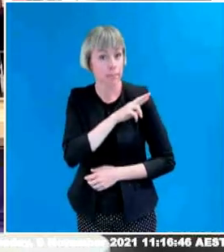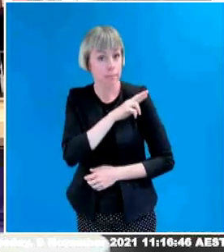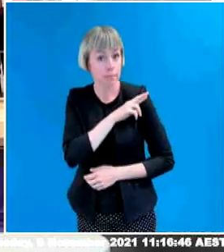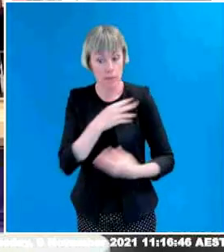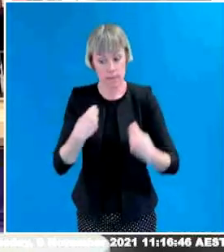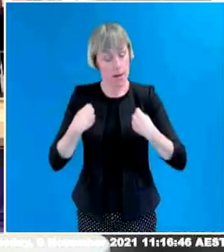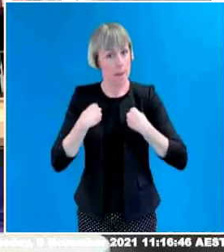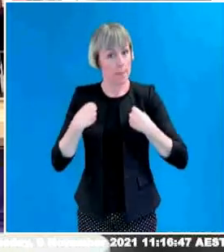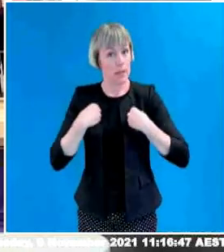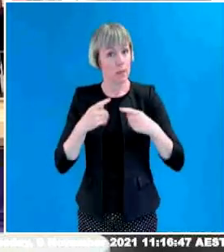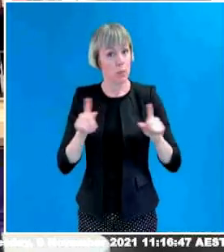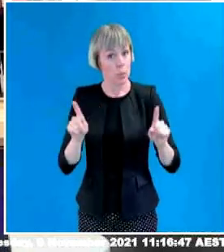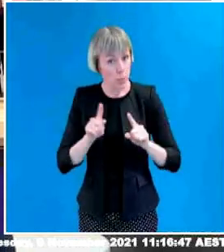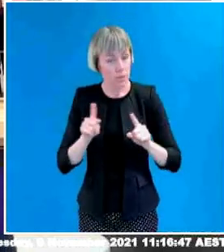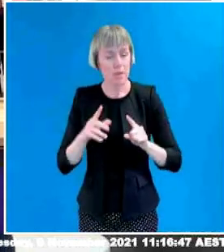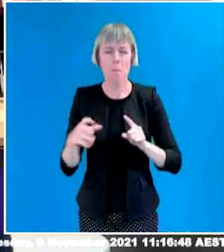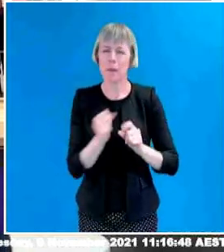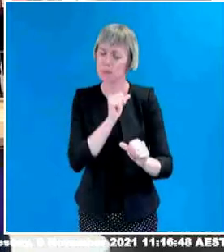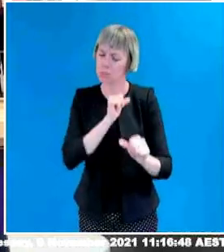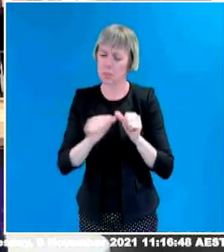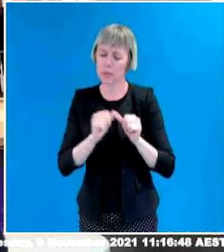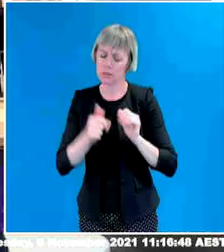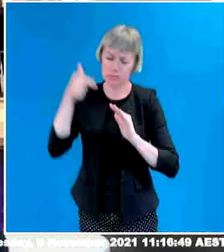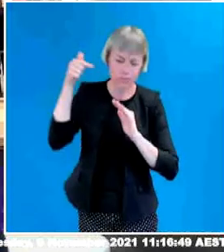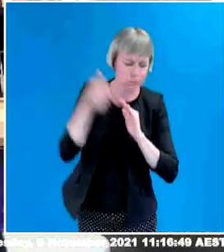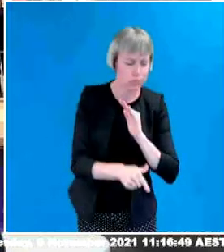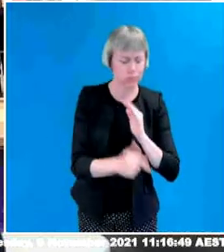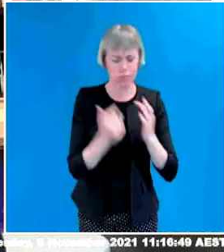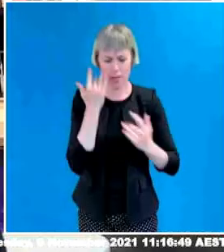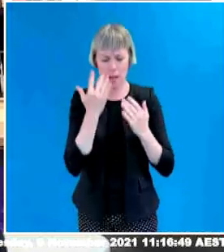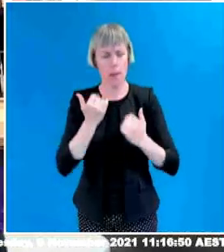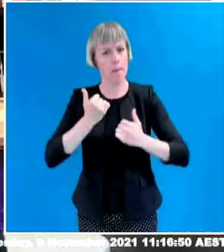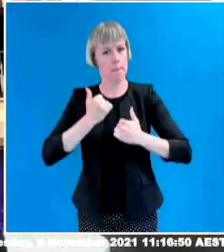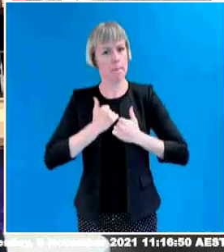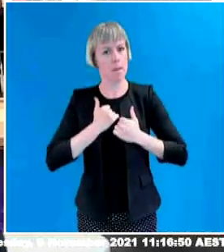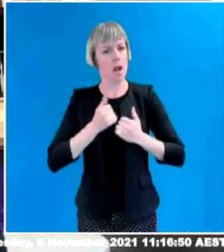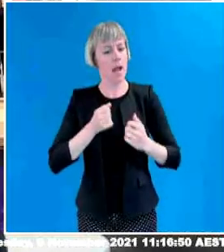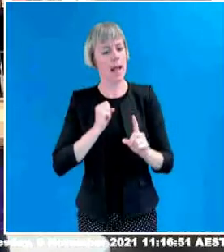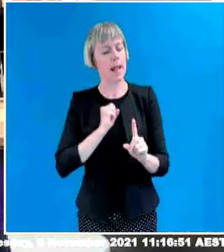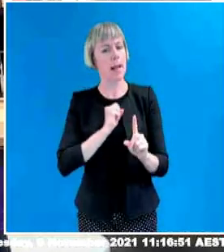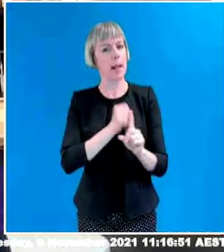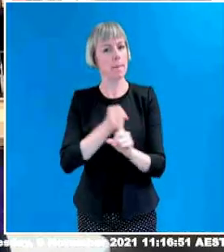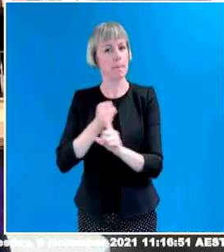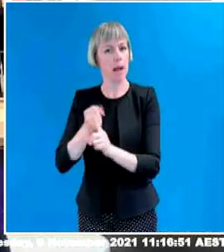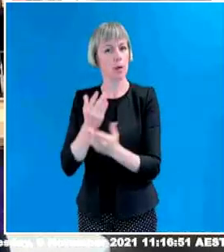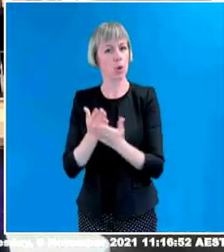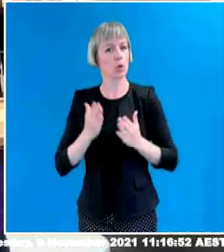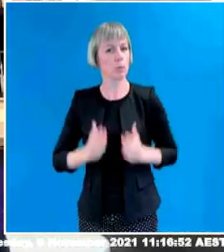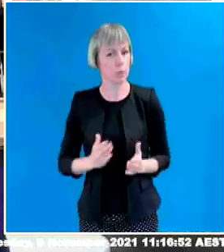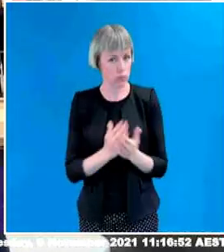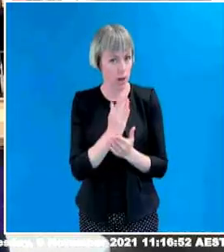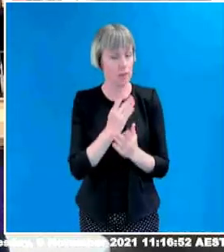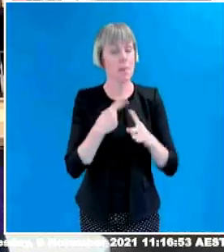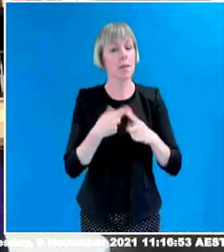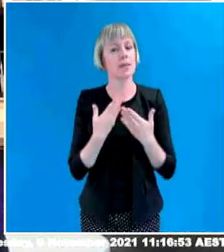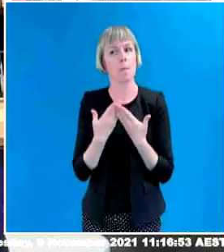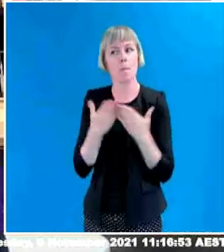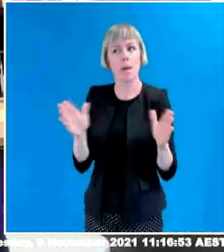they need to more comprehensively consider their impacts and they need to report back on these in a public way.